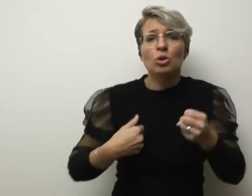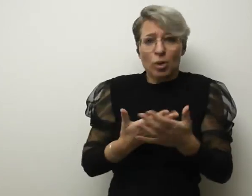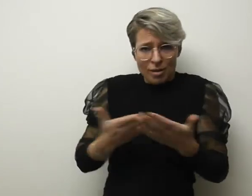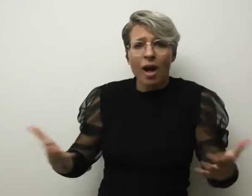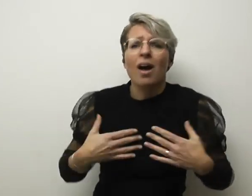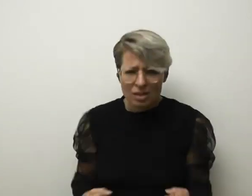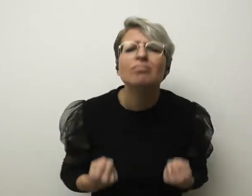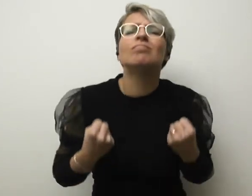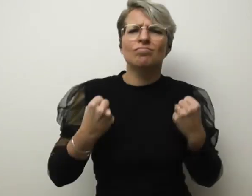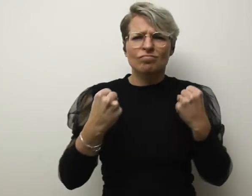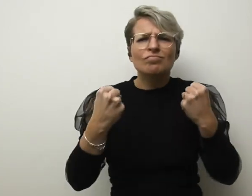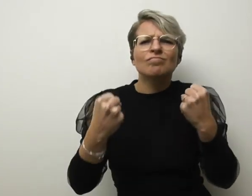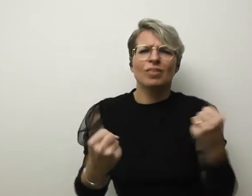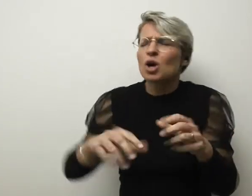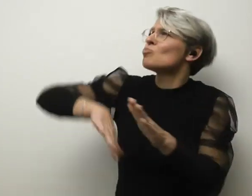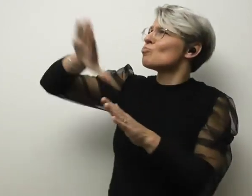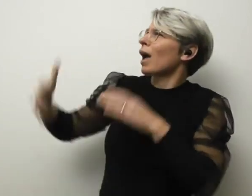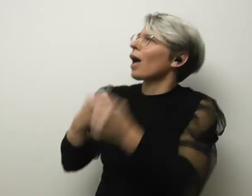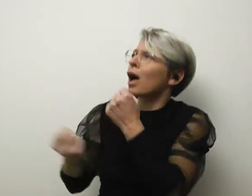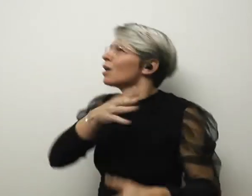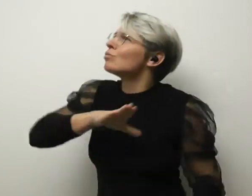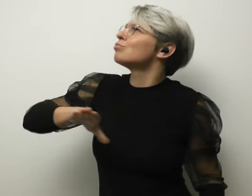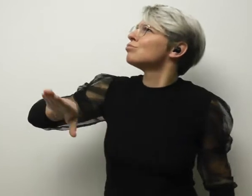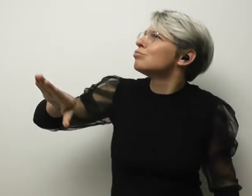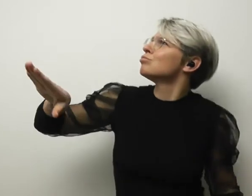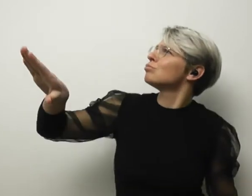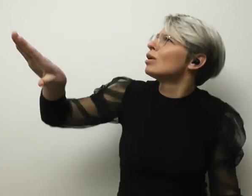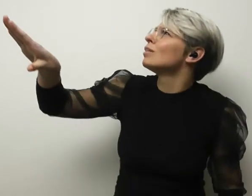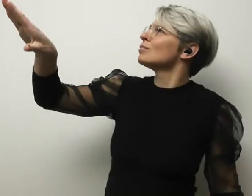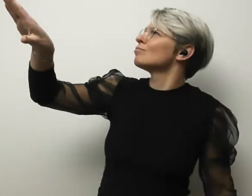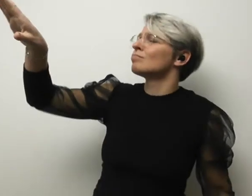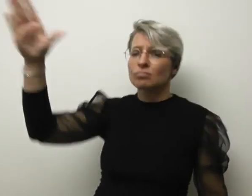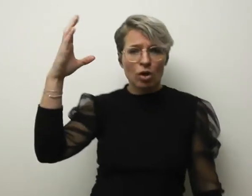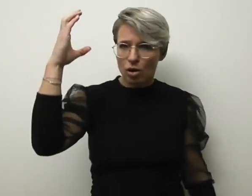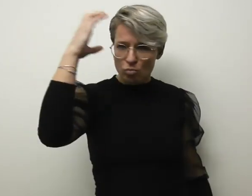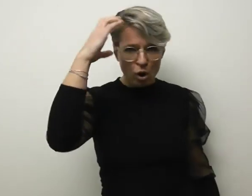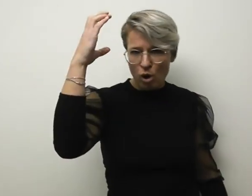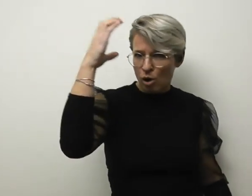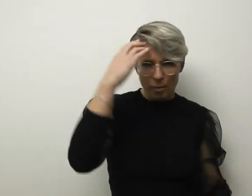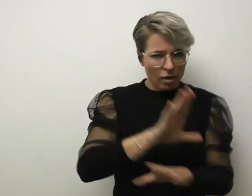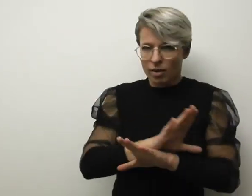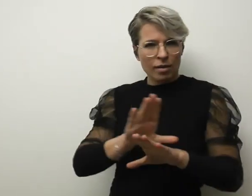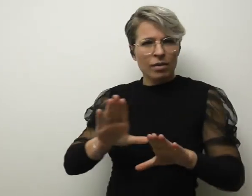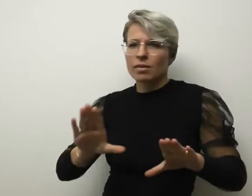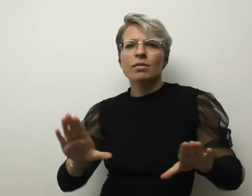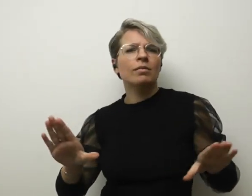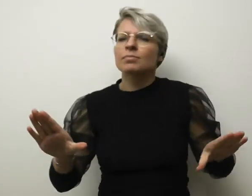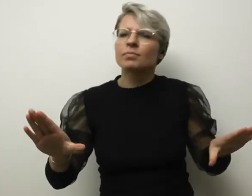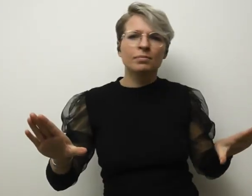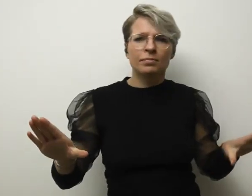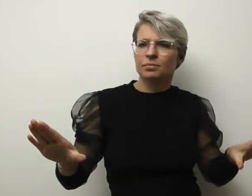Be running up that road, Be running up that hill, With no problems.